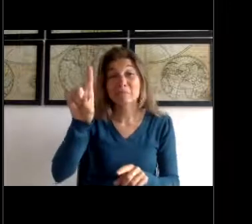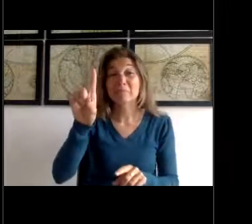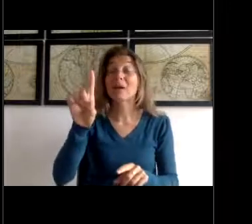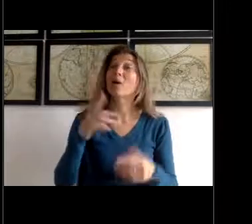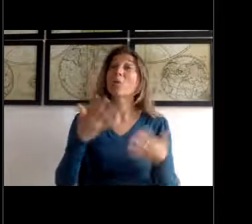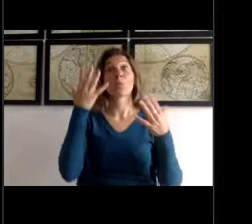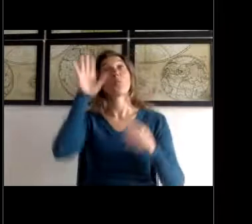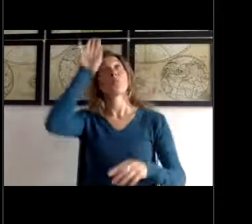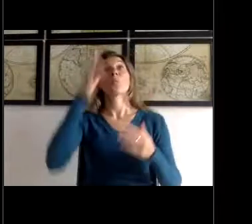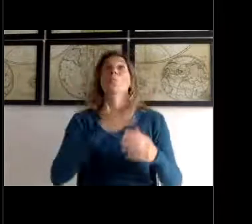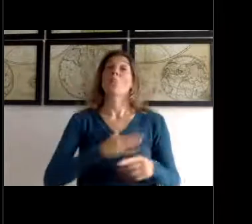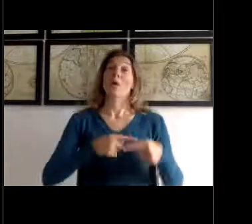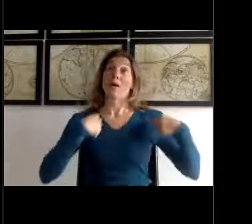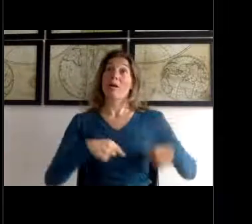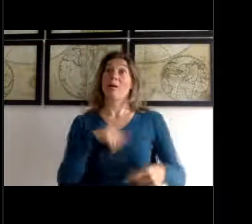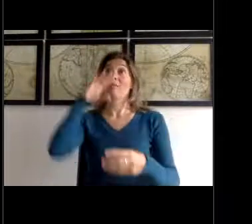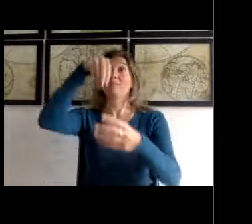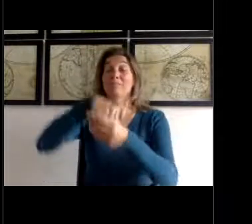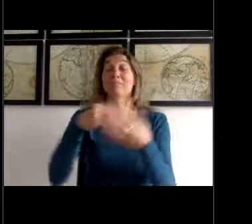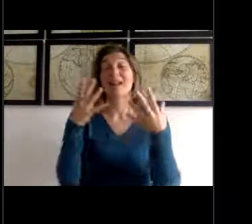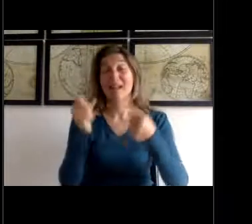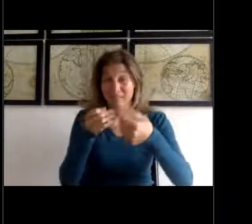that came of the survey wrote in the Irish context.